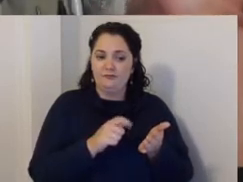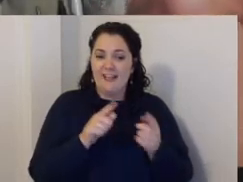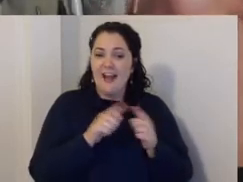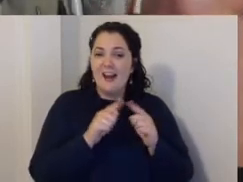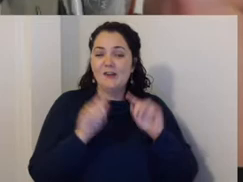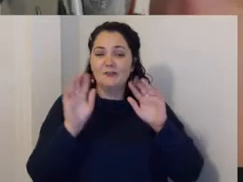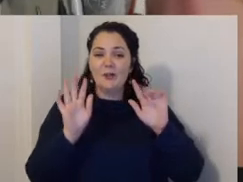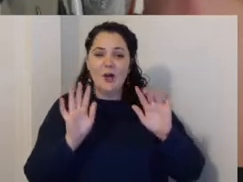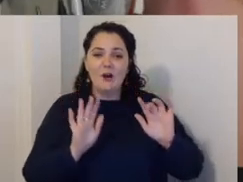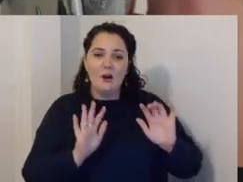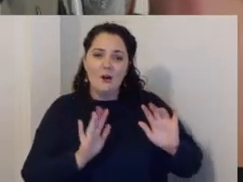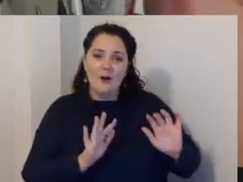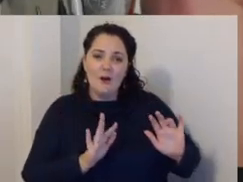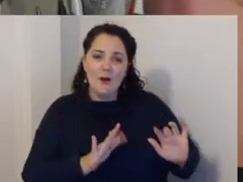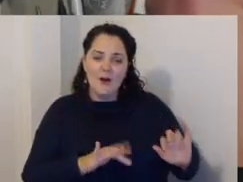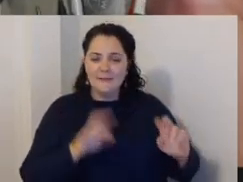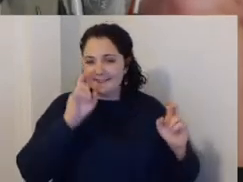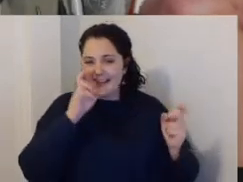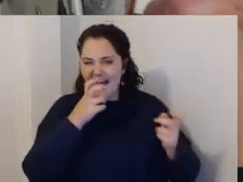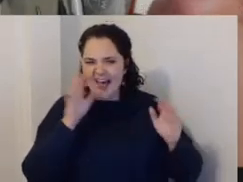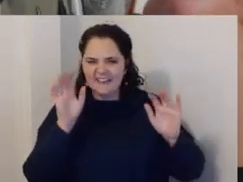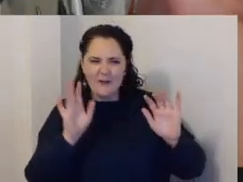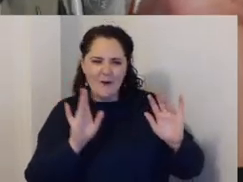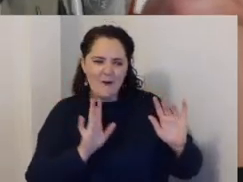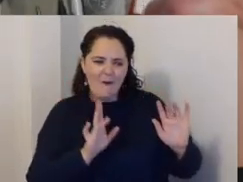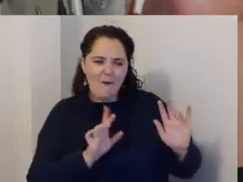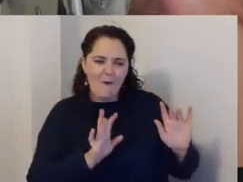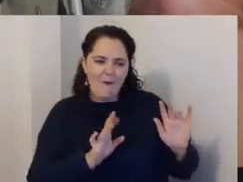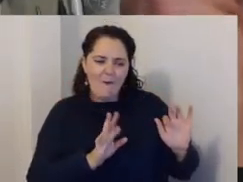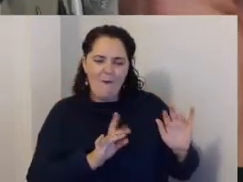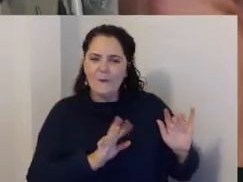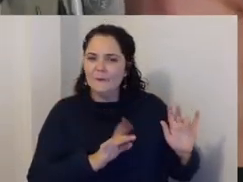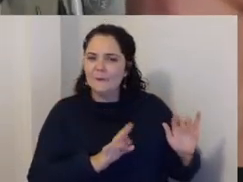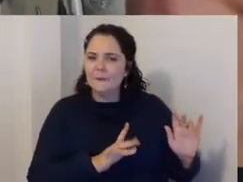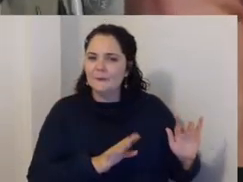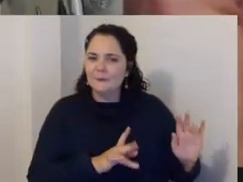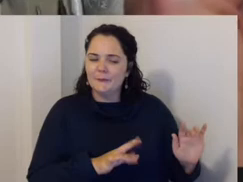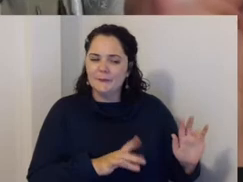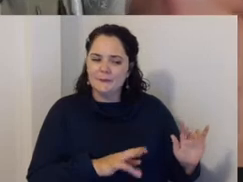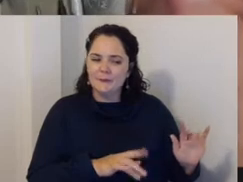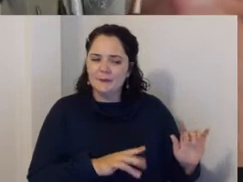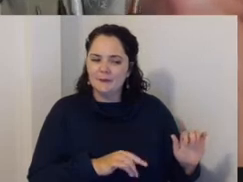it snow, let it rain down darkness on my sheet of paper just like that alright, black snow. Is that